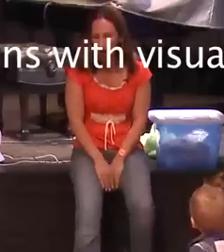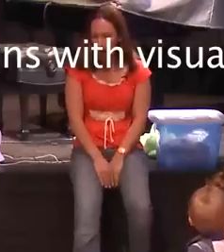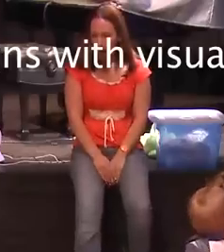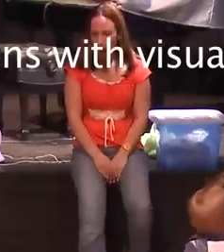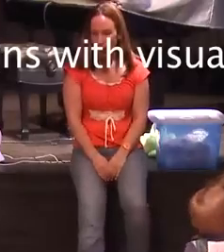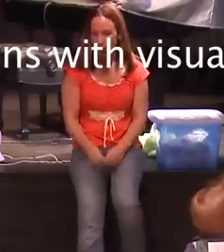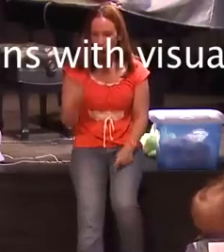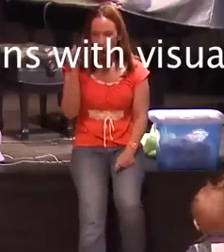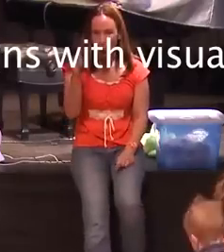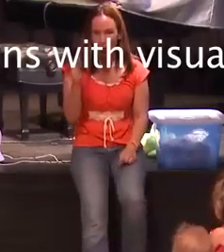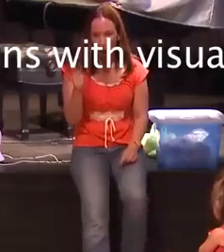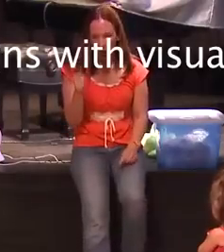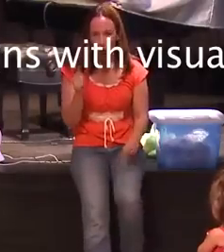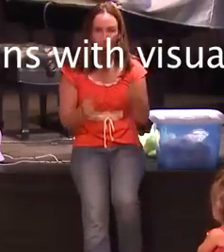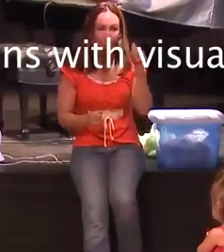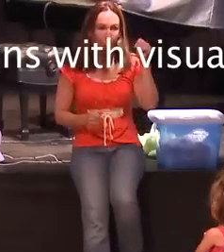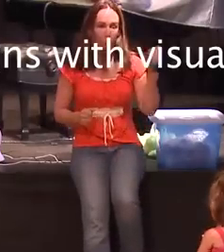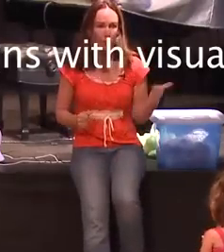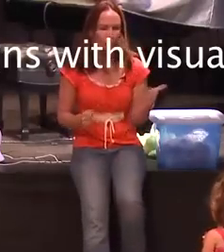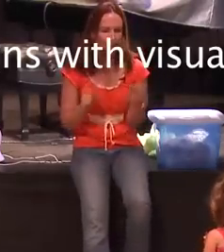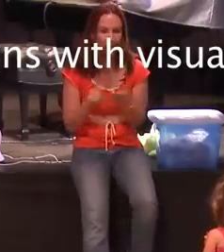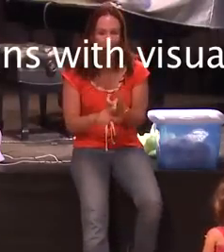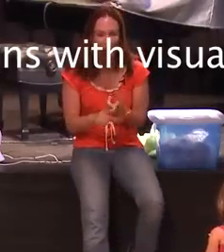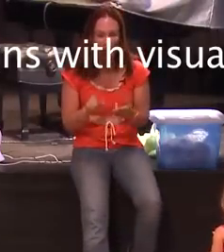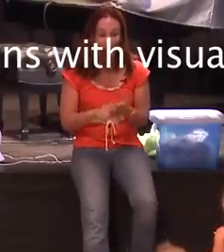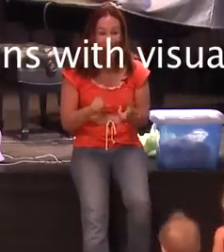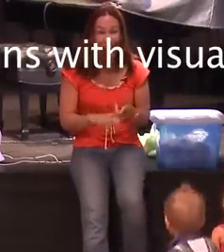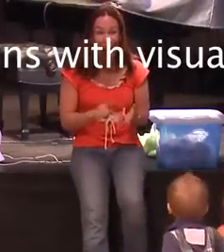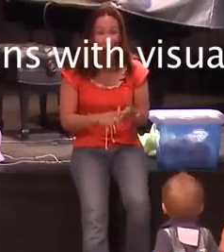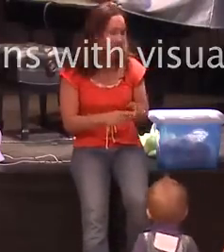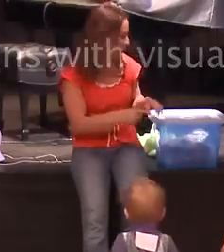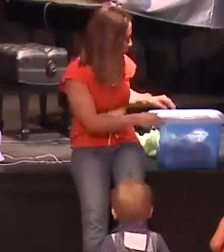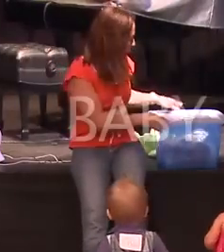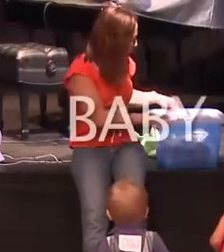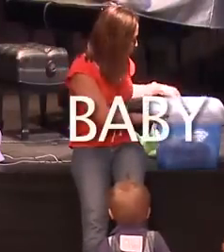all the signs that you need. You can put them on your fridge so you can remember or if there's a caregiver, someone that's not you there.